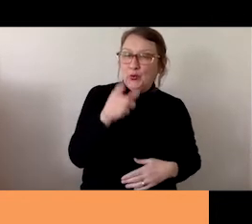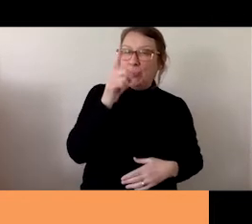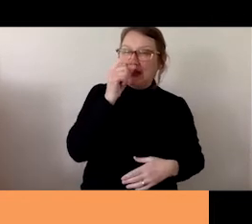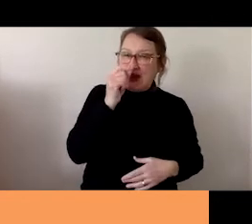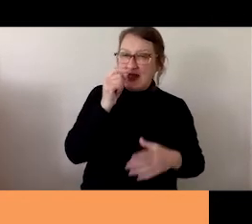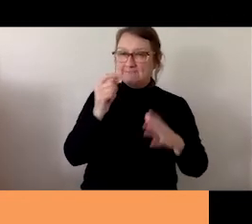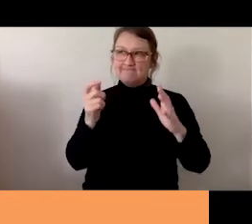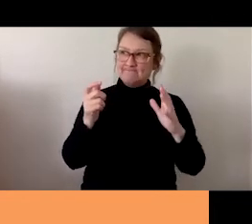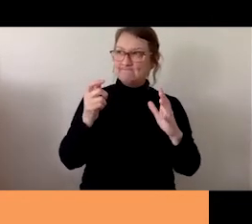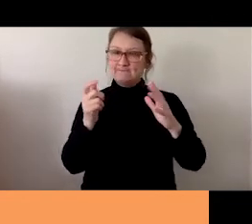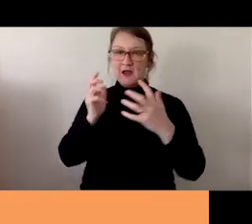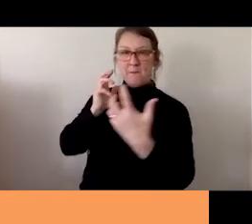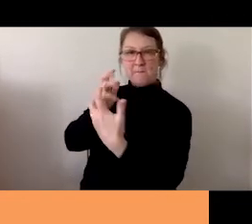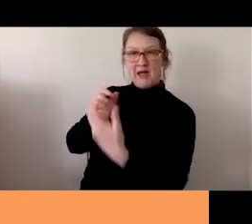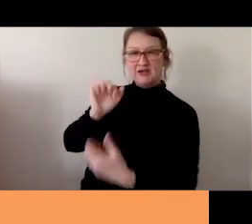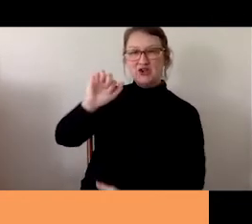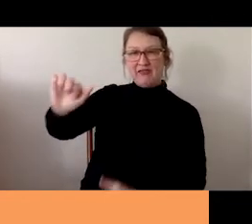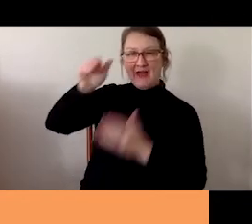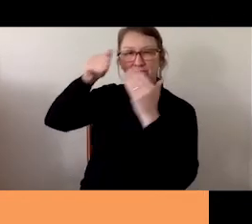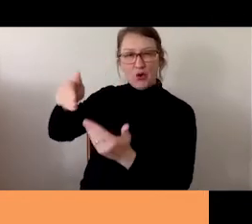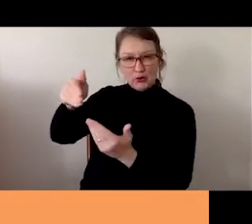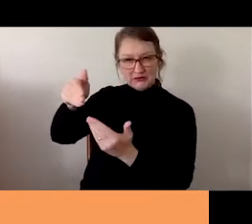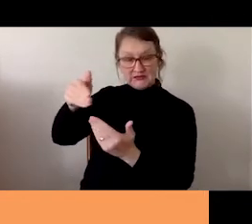Your stakeholders, when engaging with government, make government